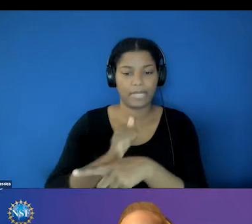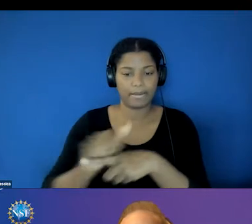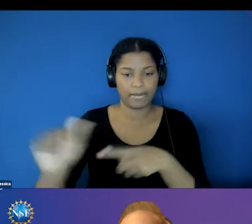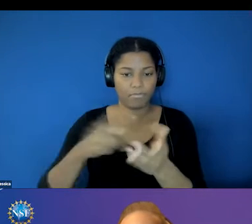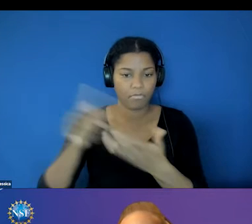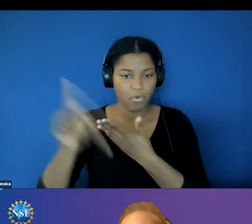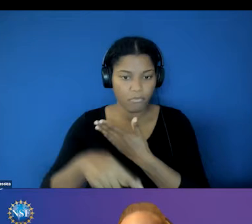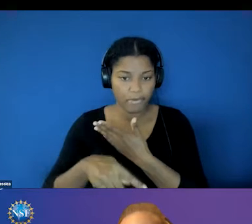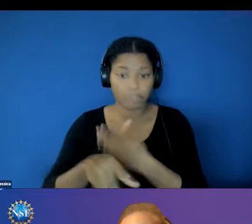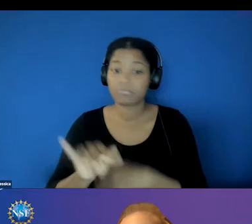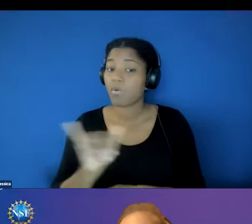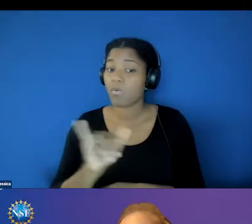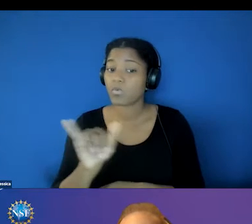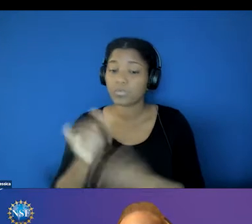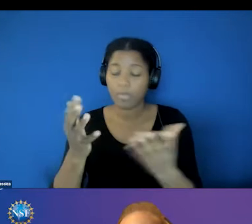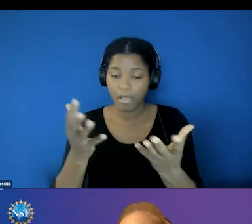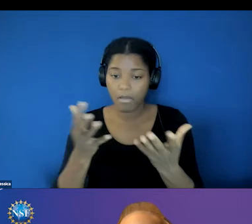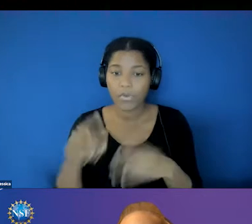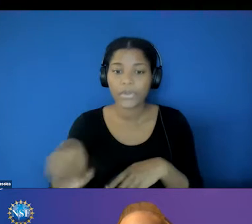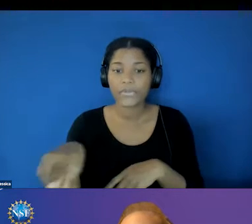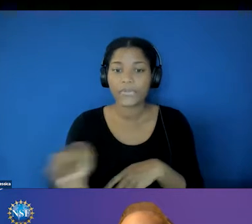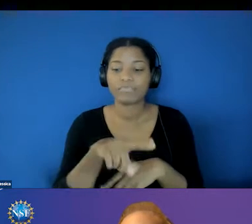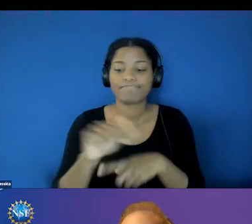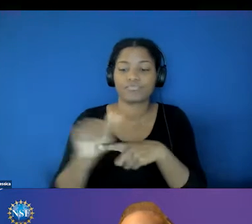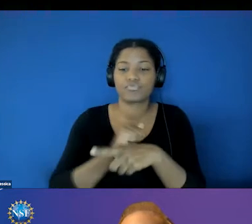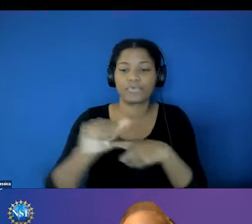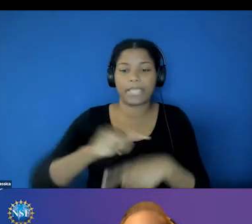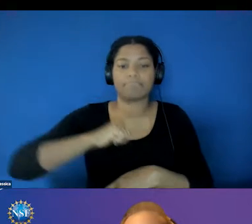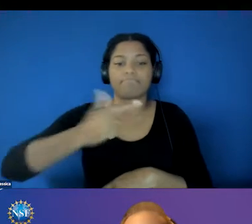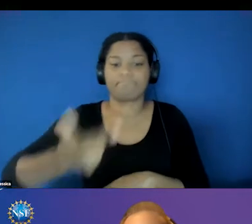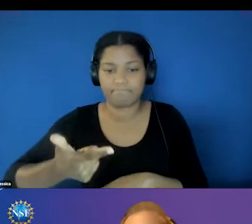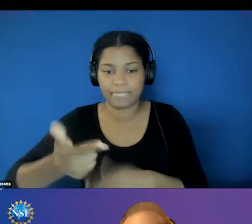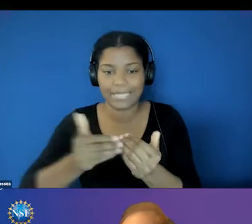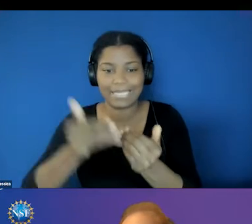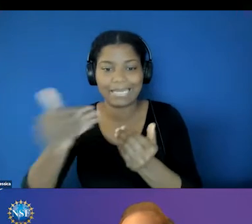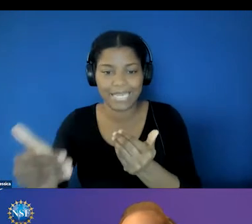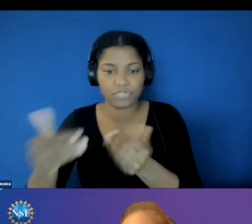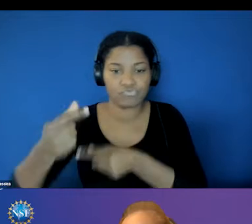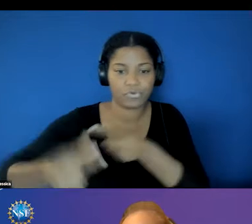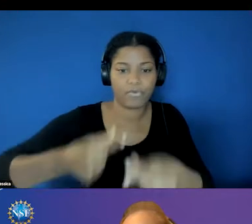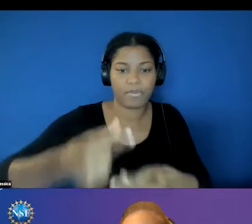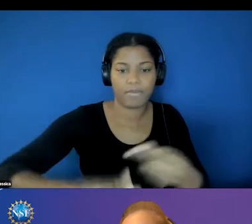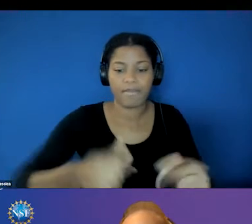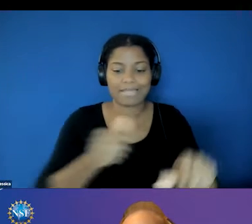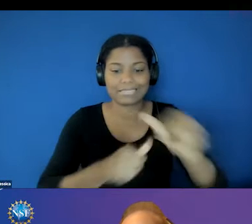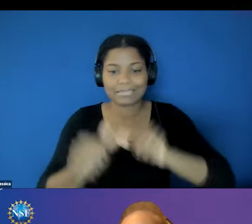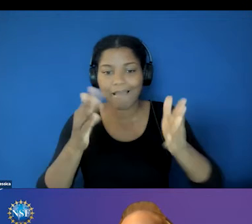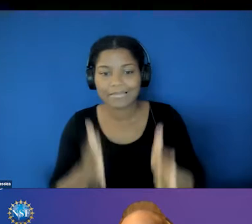We also want you to train the next generation of, scientists and engineers,